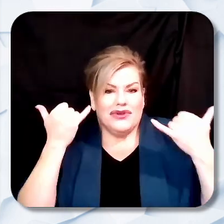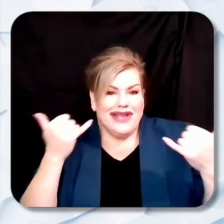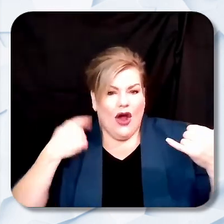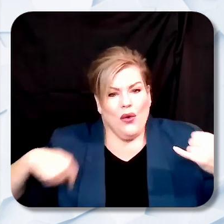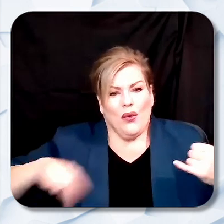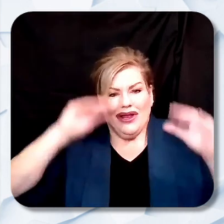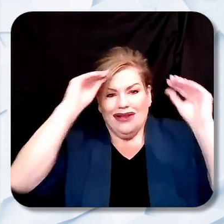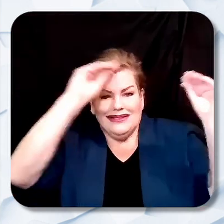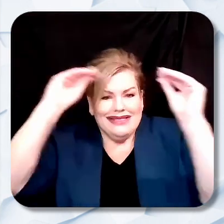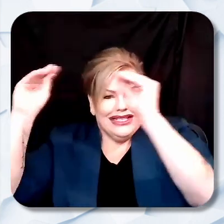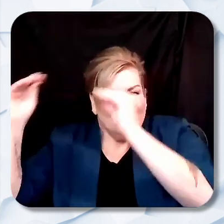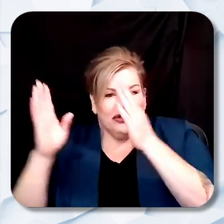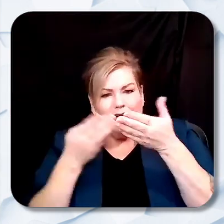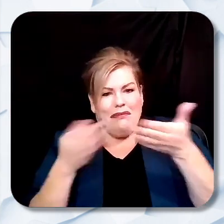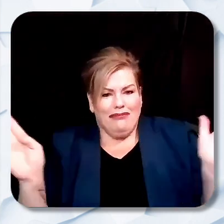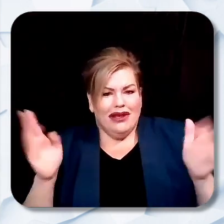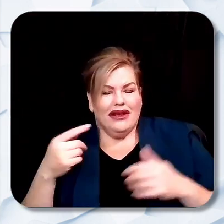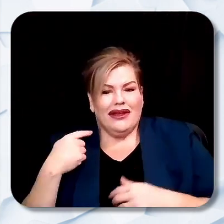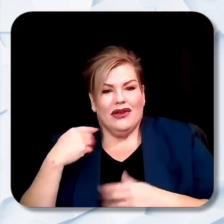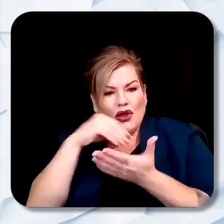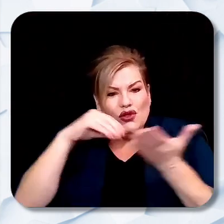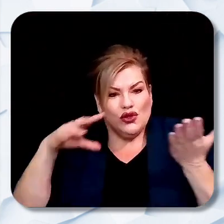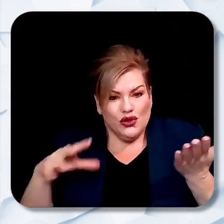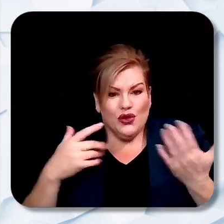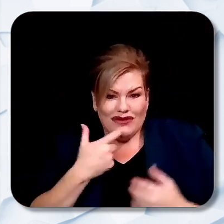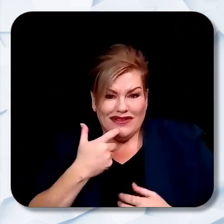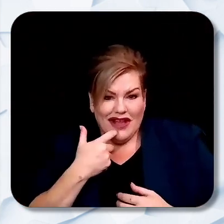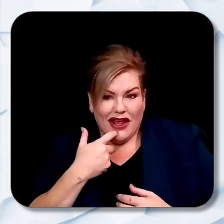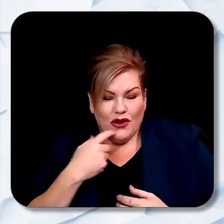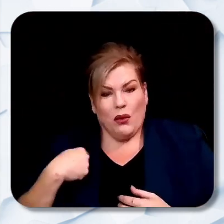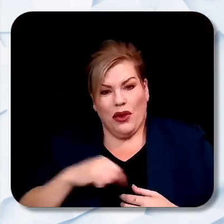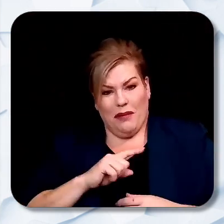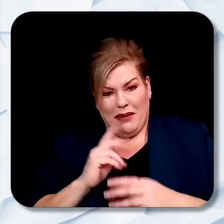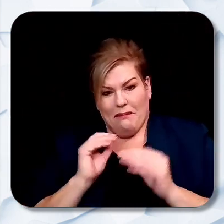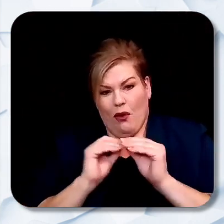self-reporting that they are more aware than they were before. So, we know where this is working.